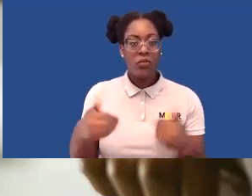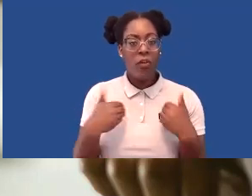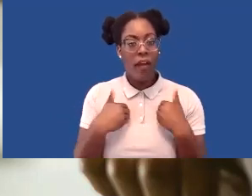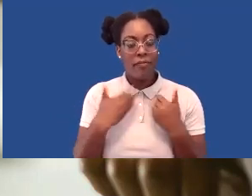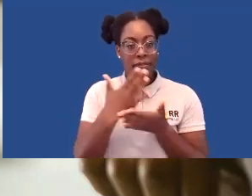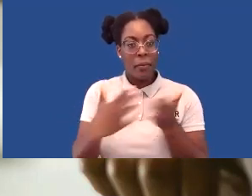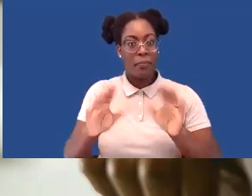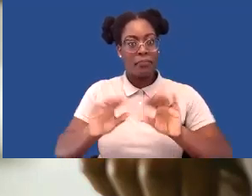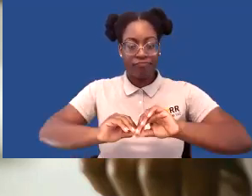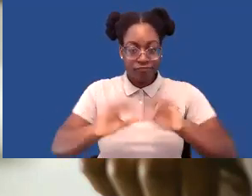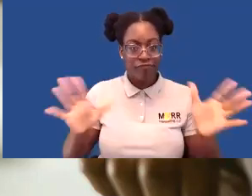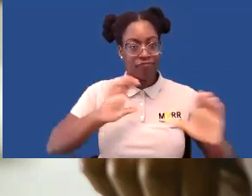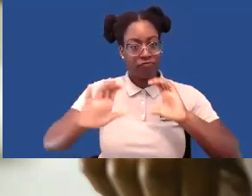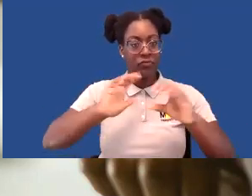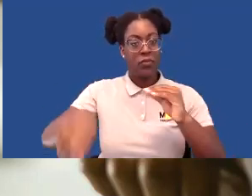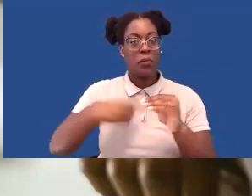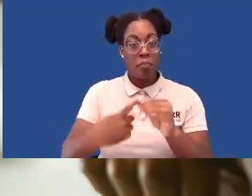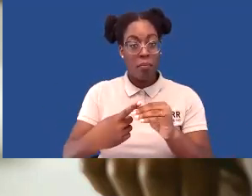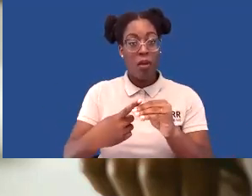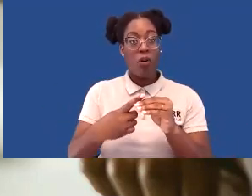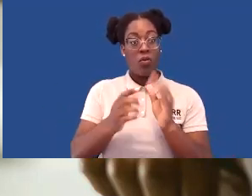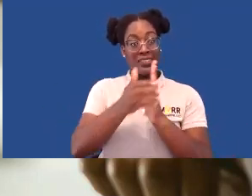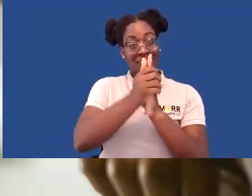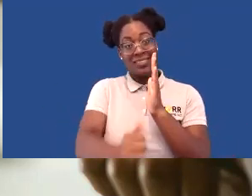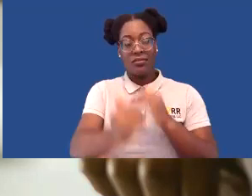about transfer of of existing skills and knowledge,